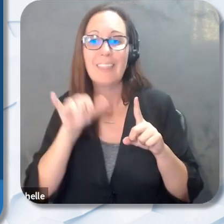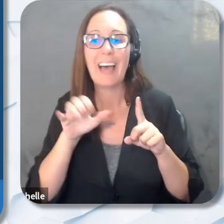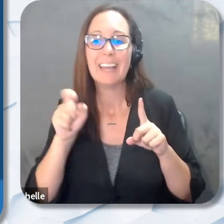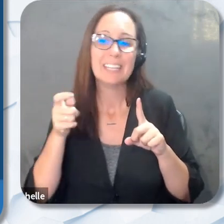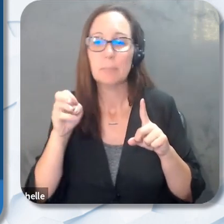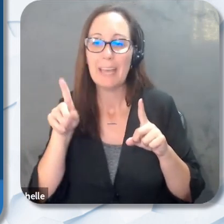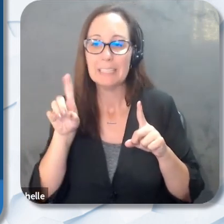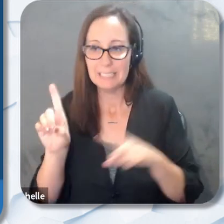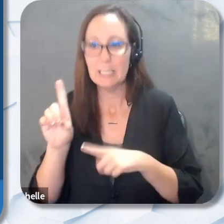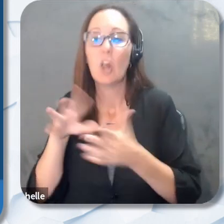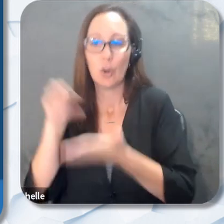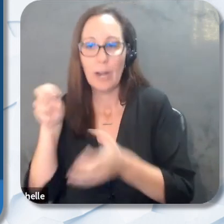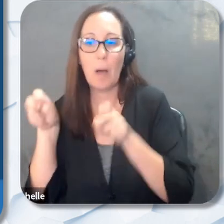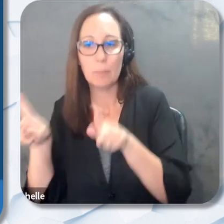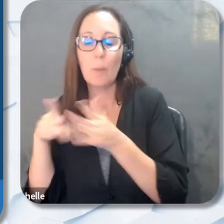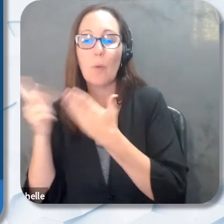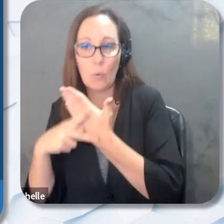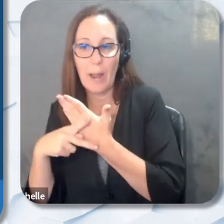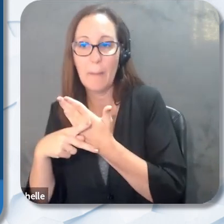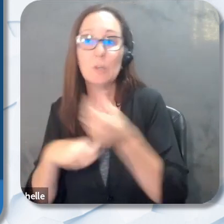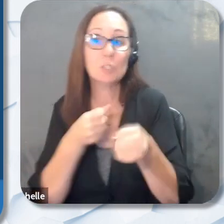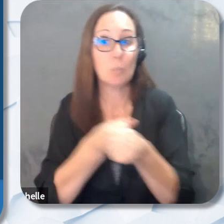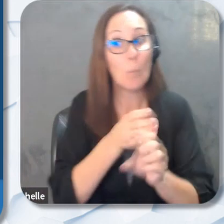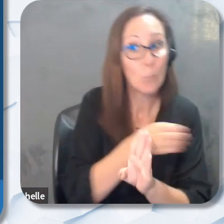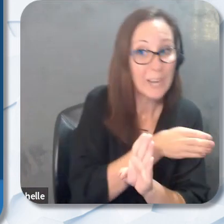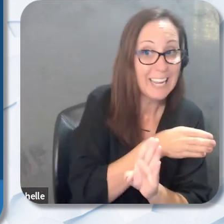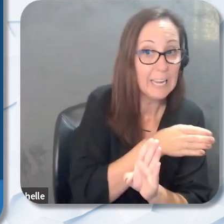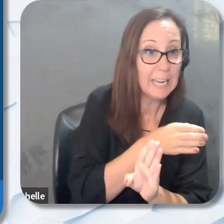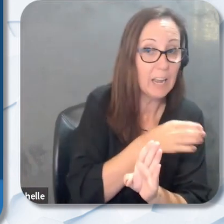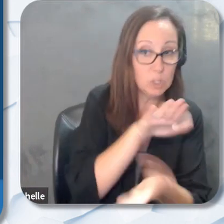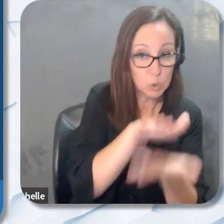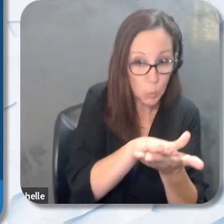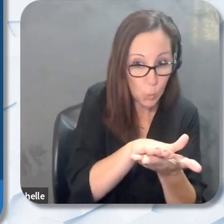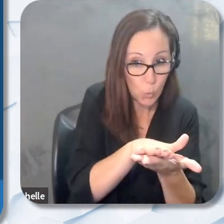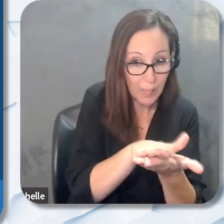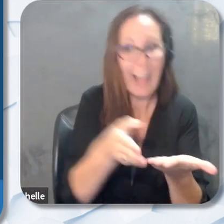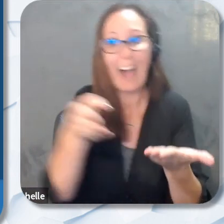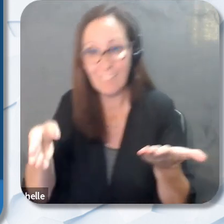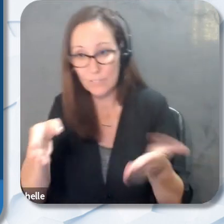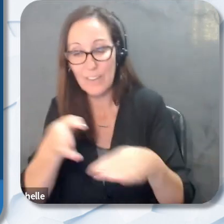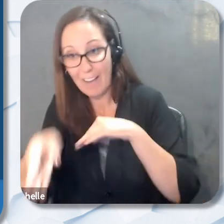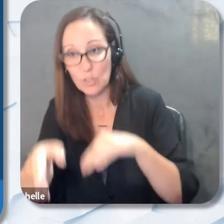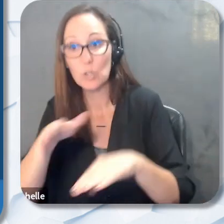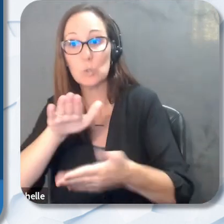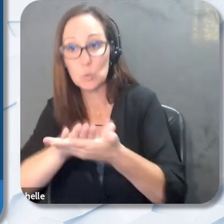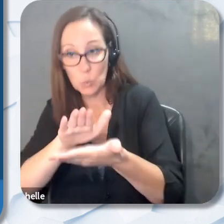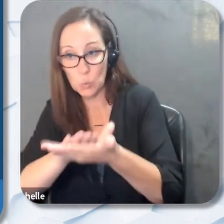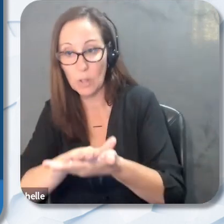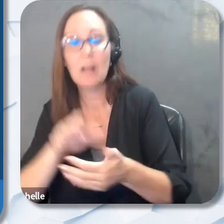to support before school after school summer and intercession learning programs.